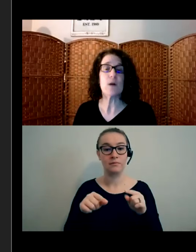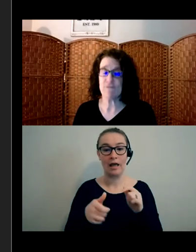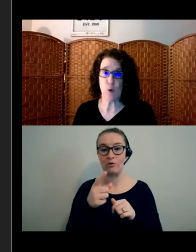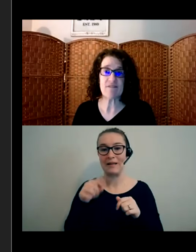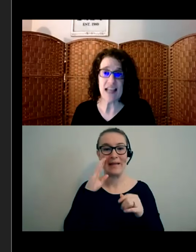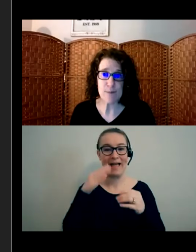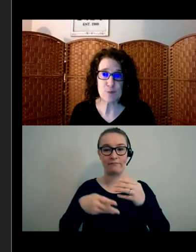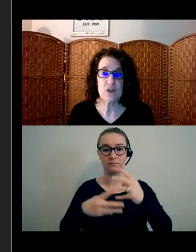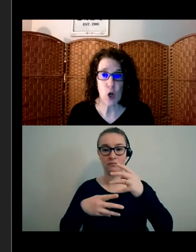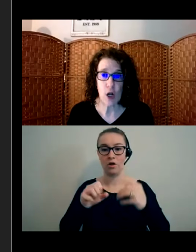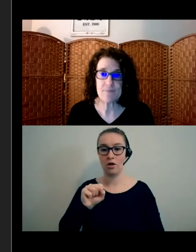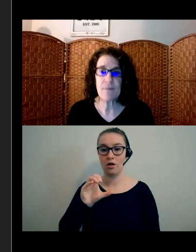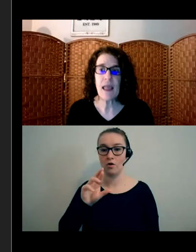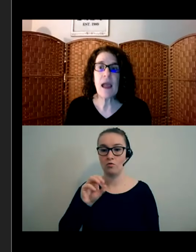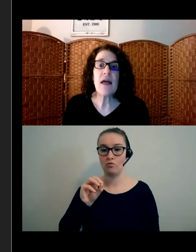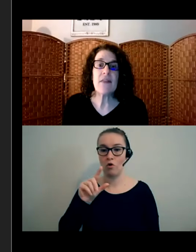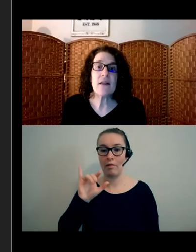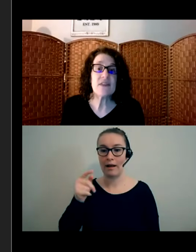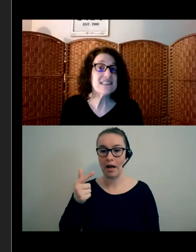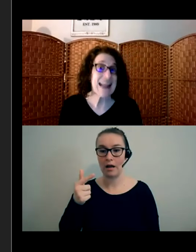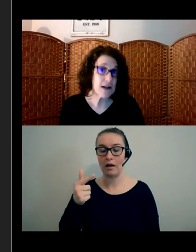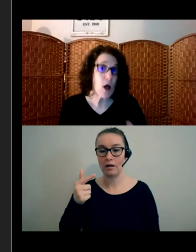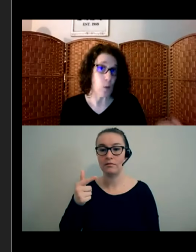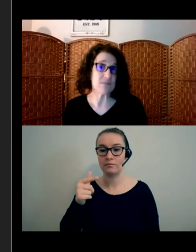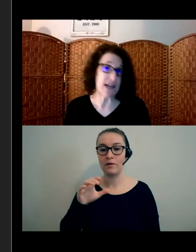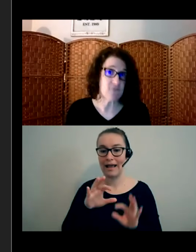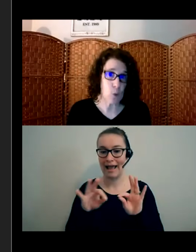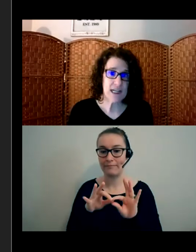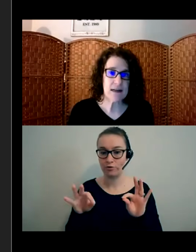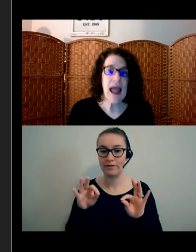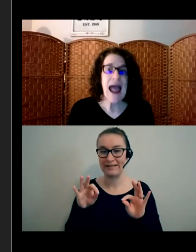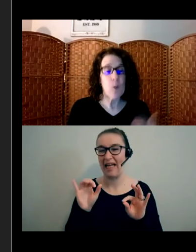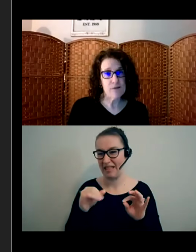if you have the captions on. So it can't always be avoided, however,